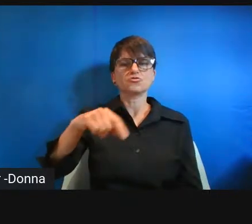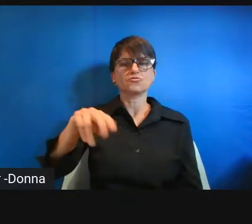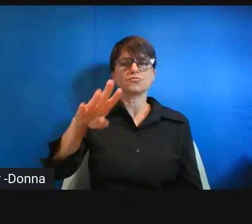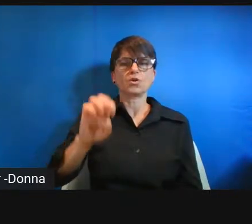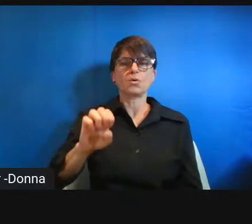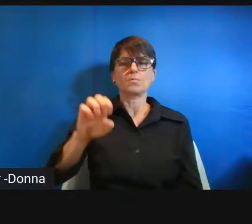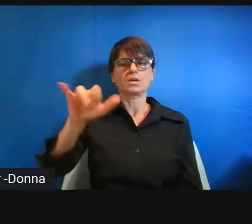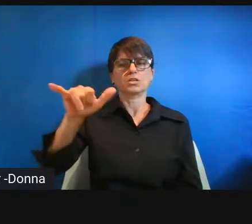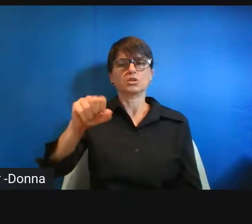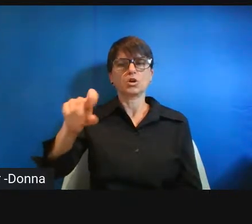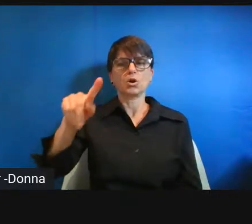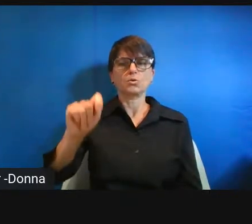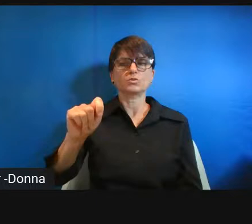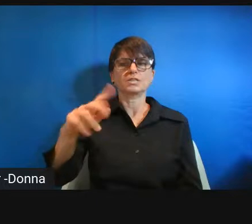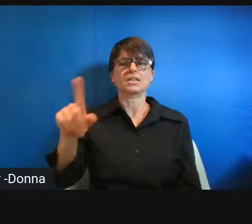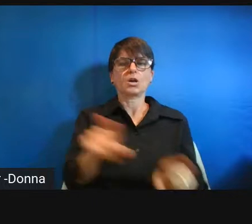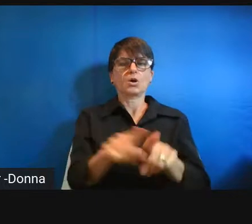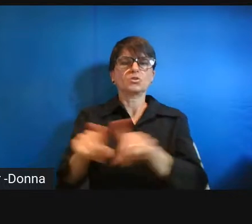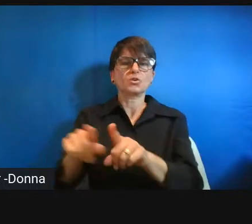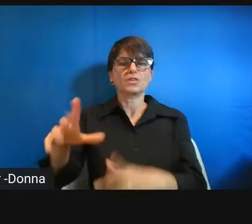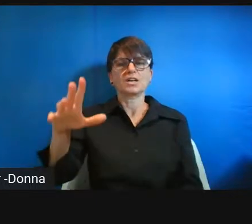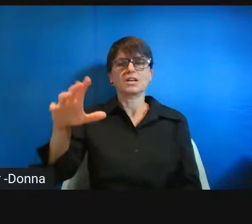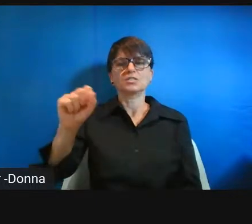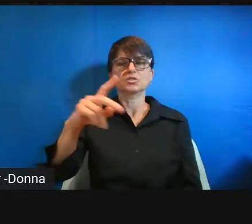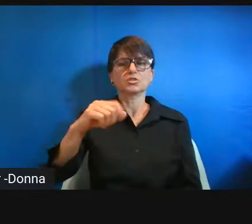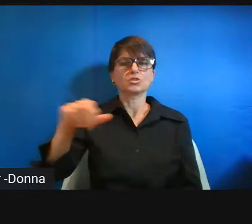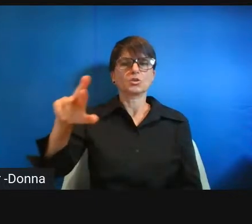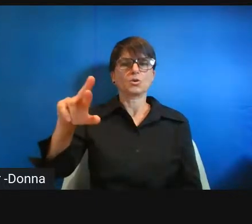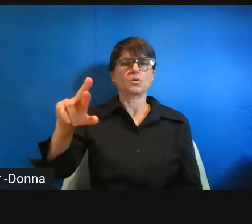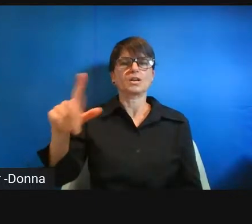and bronze sponsors and micro sponsors and donors as well well. A huge thank you